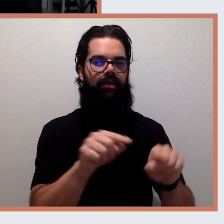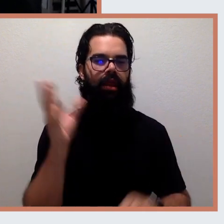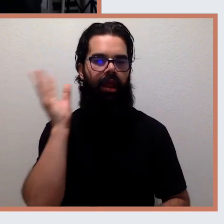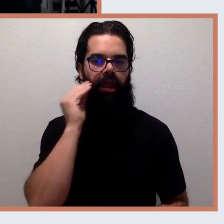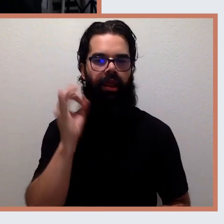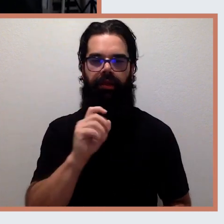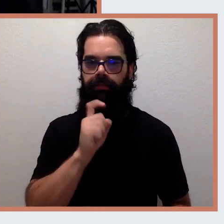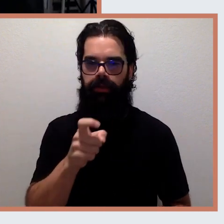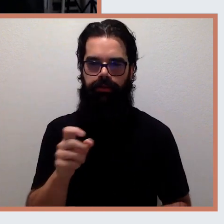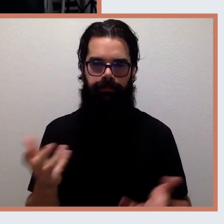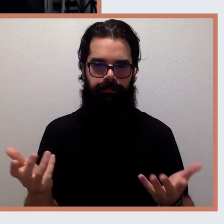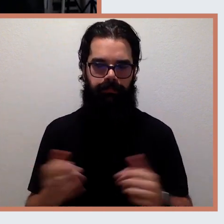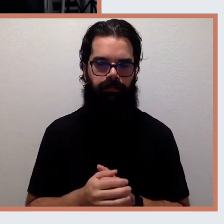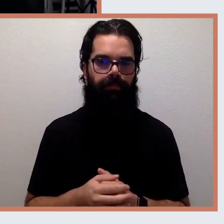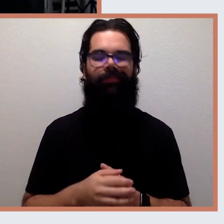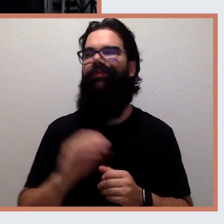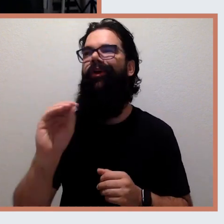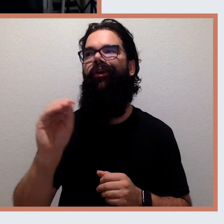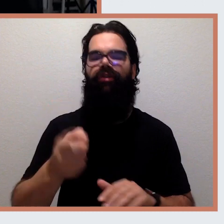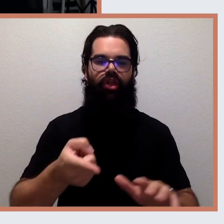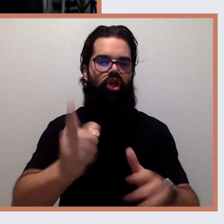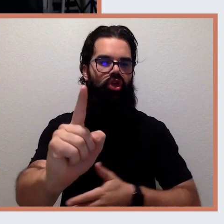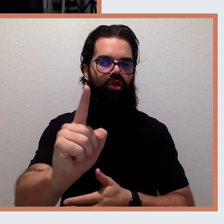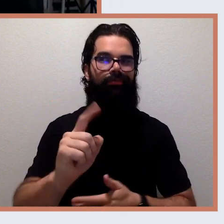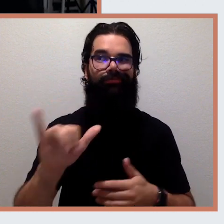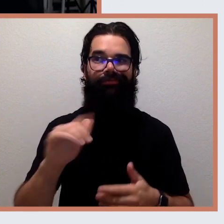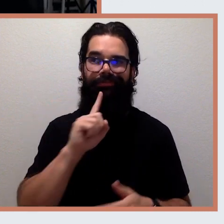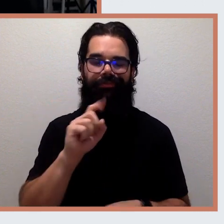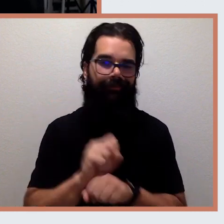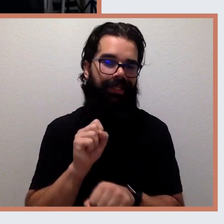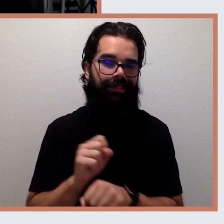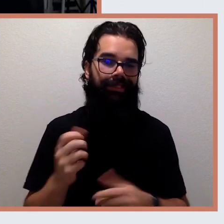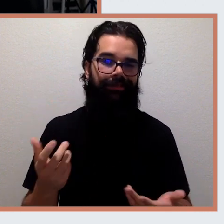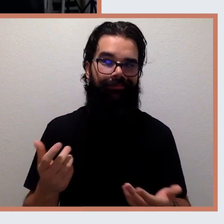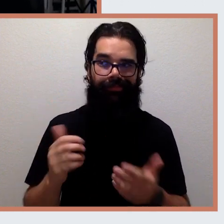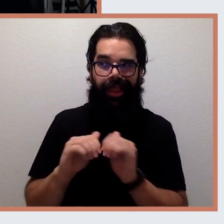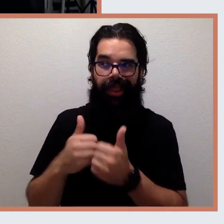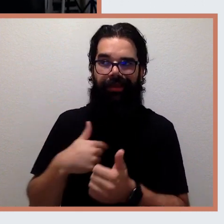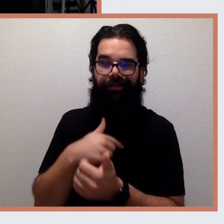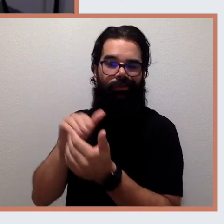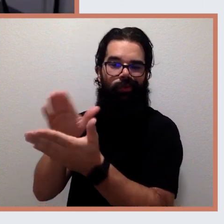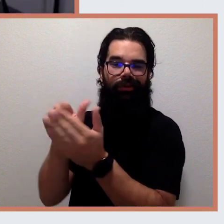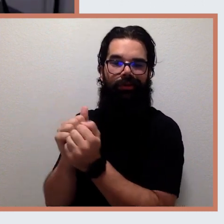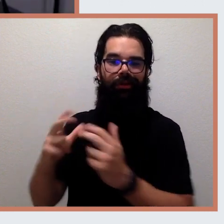and then I'll play another role. So that's what I mean in the comparison of Sound of Metal. It wasn't any disrespectful thing.